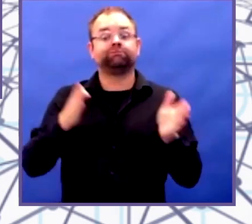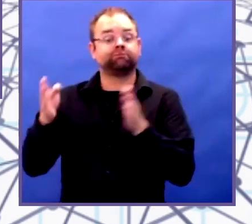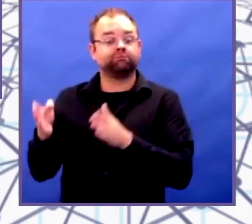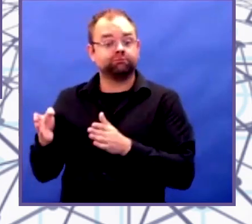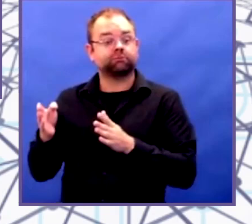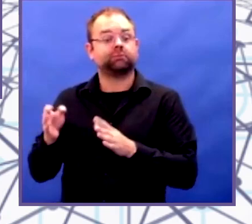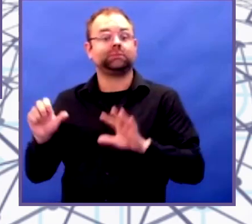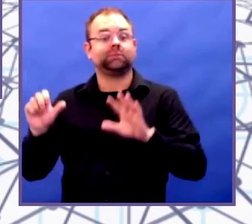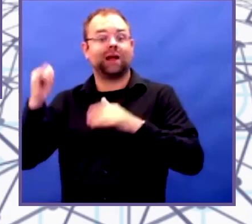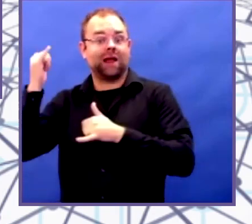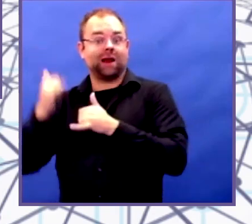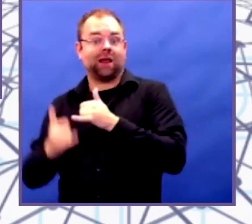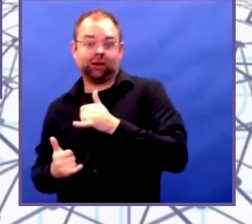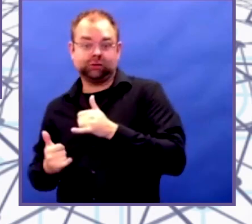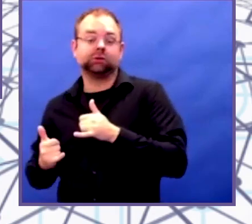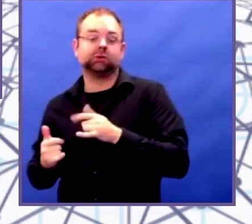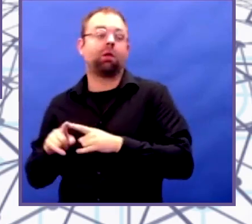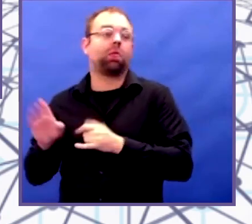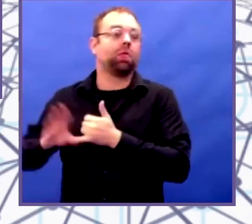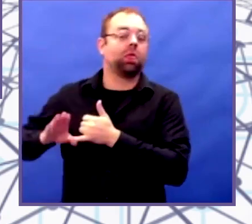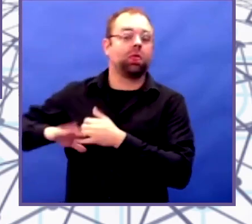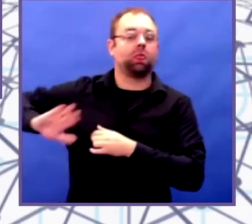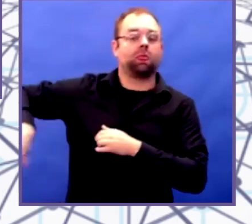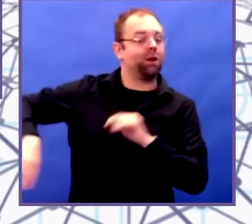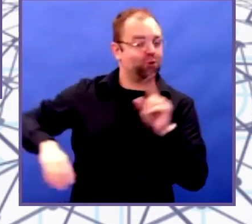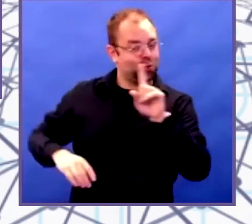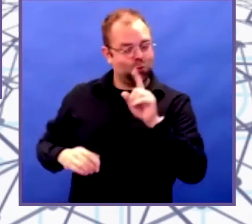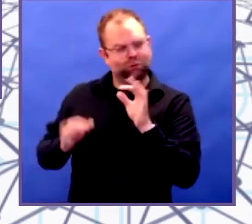to promote economic advancement and social inclusion.